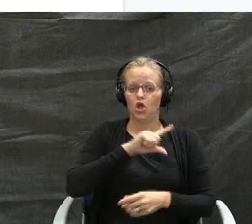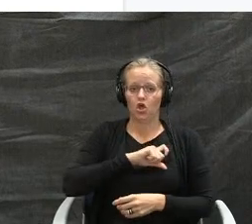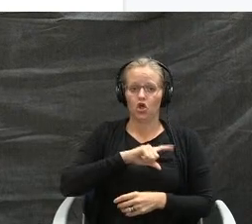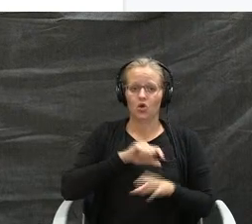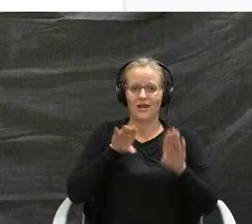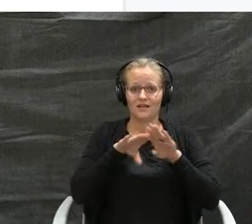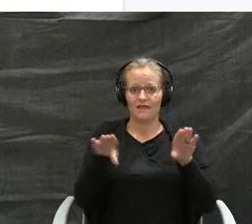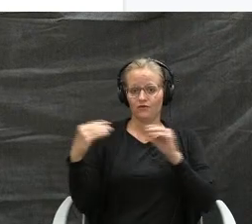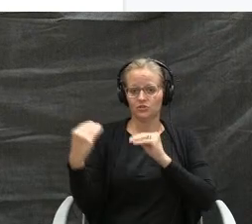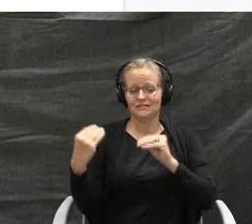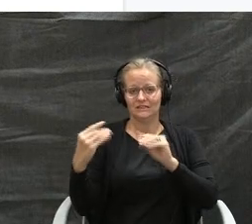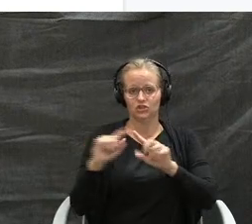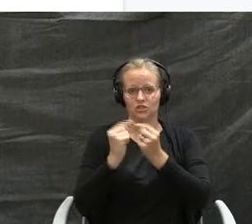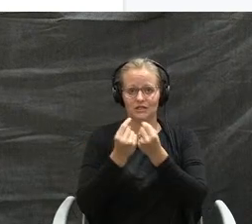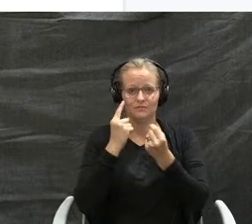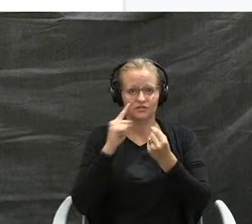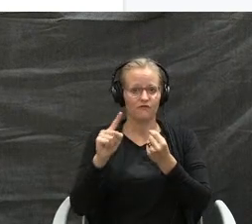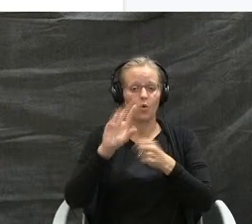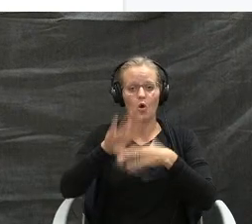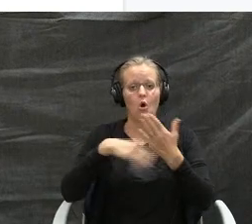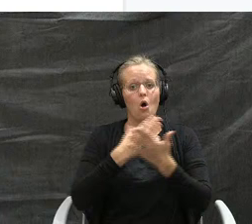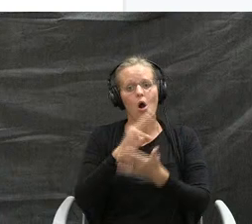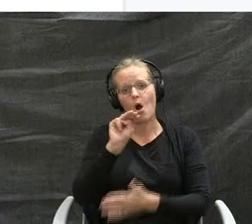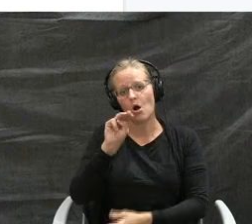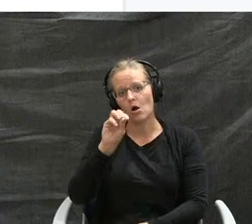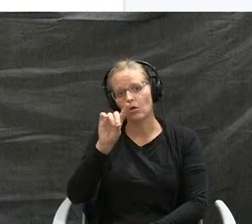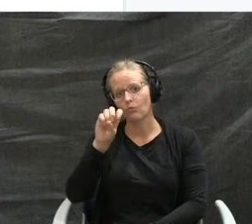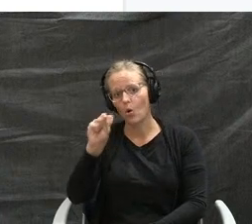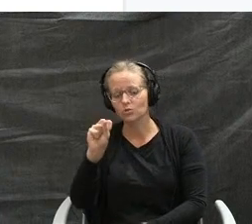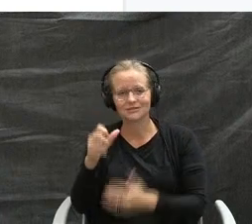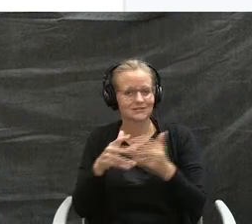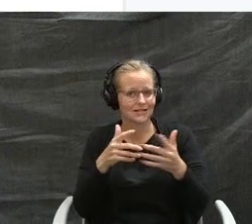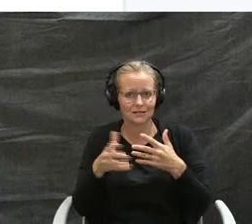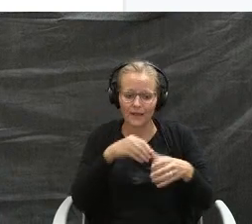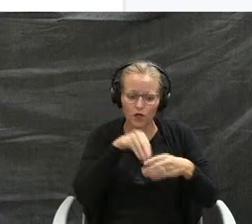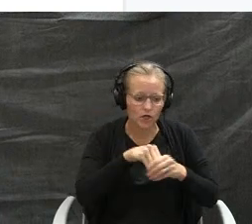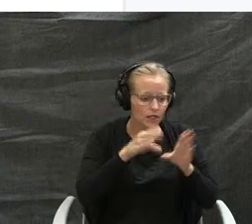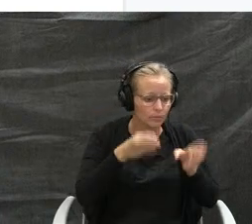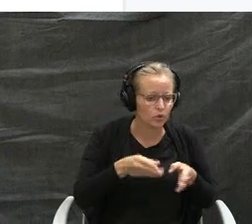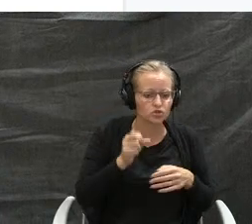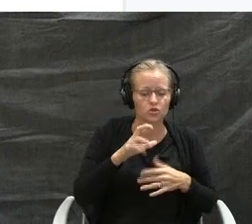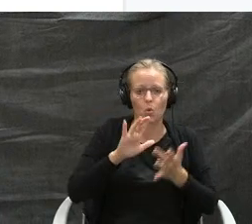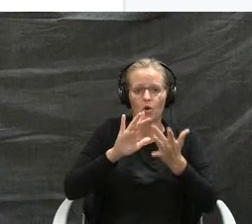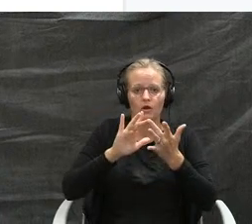we're in person and a hybrid or on it in an online model. The